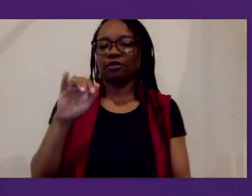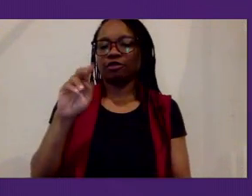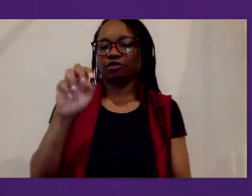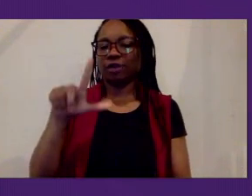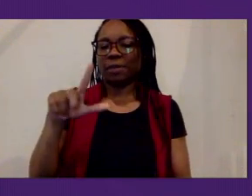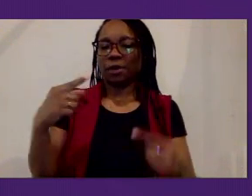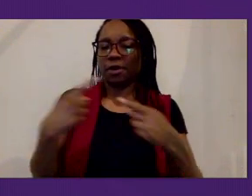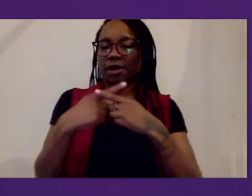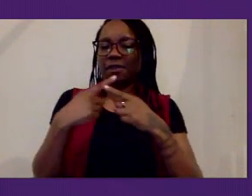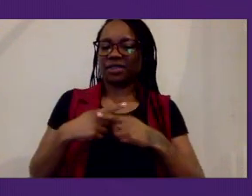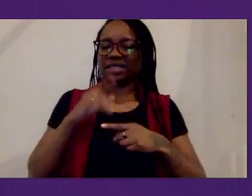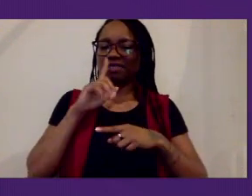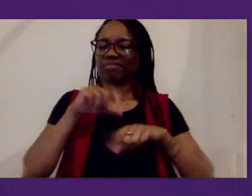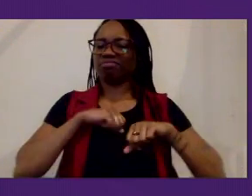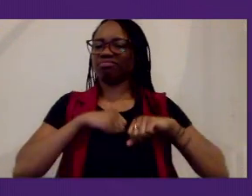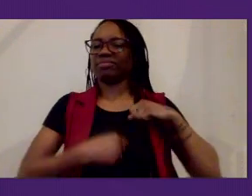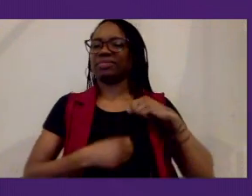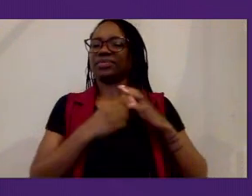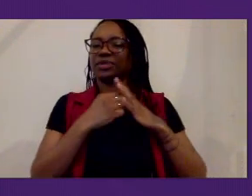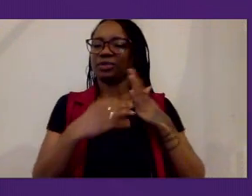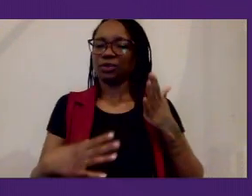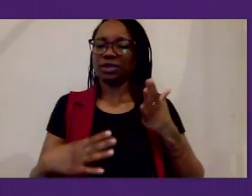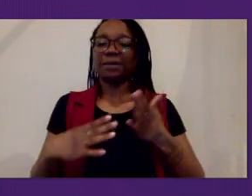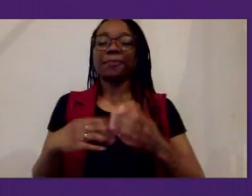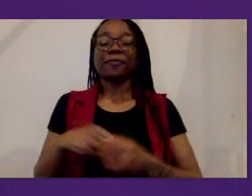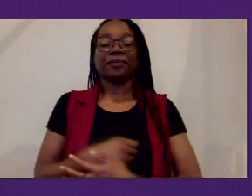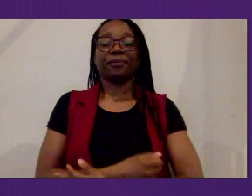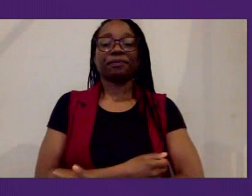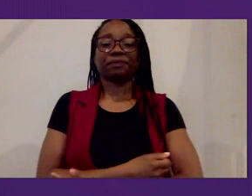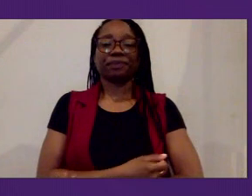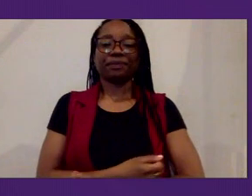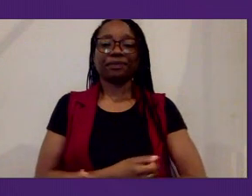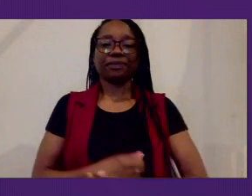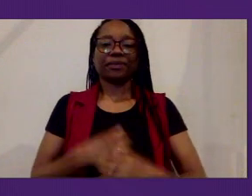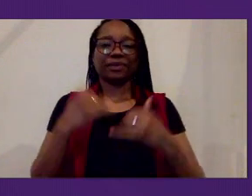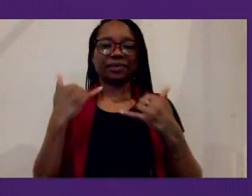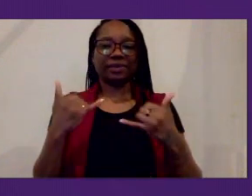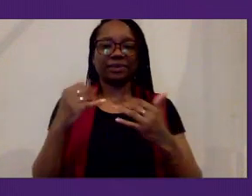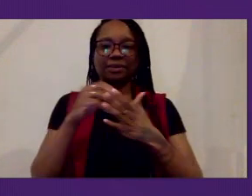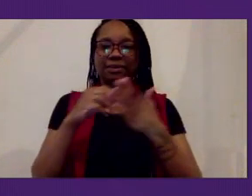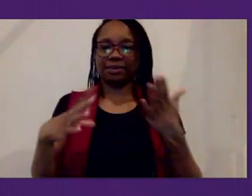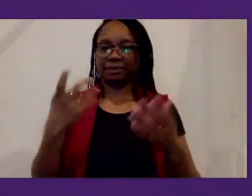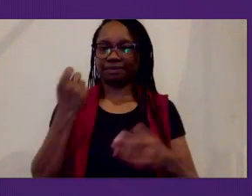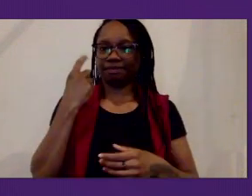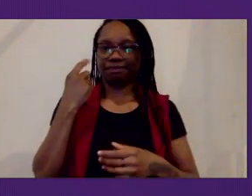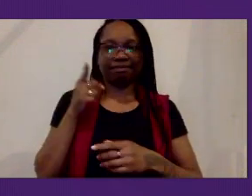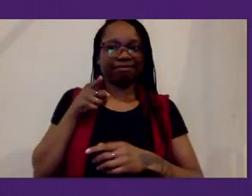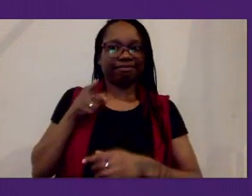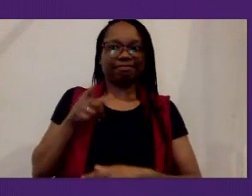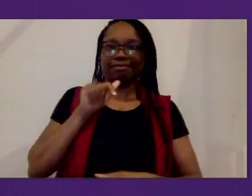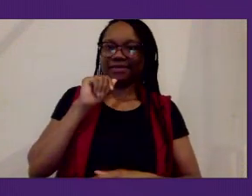And ultimately winding up with the feeling that they are not alone. Next slide.